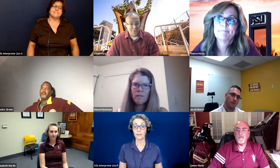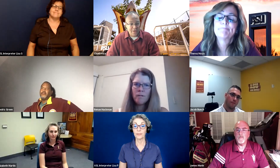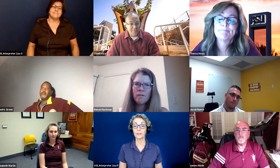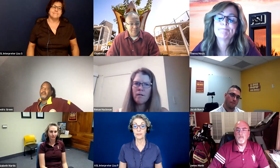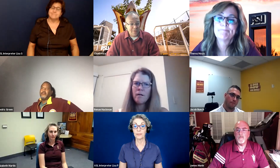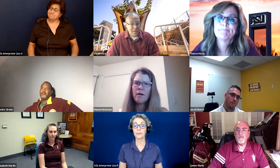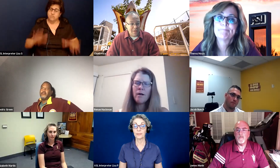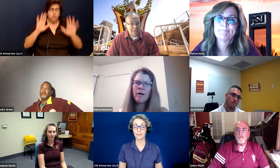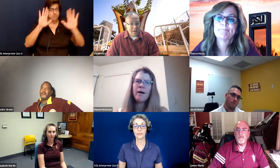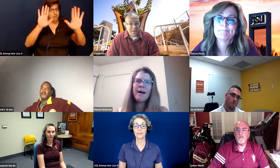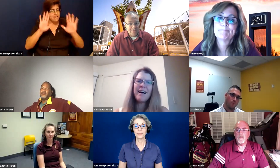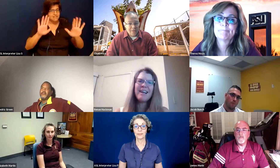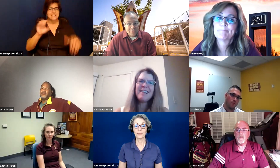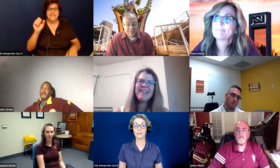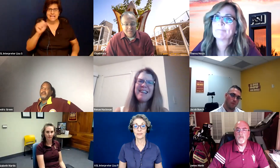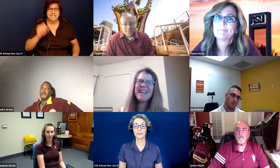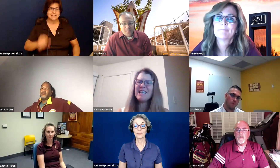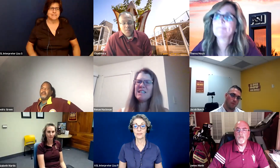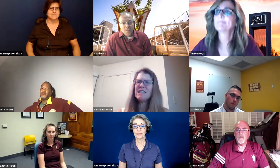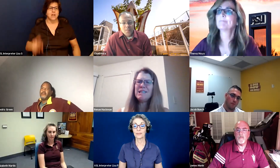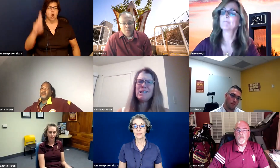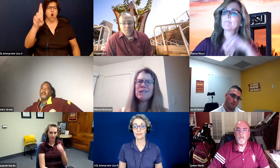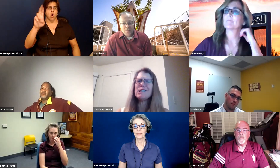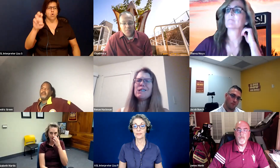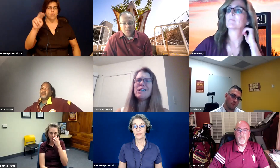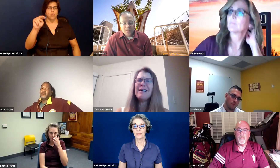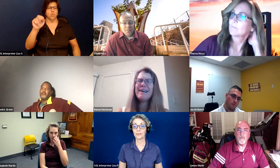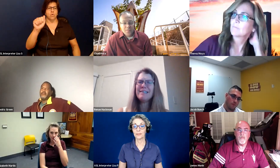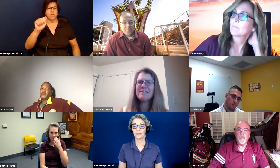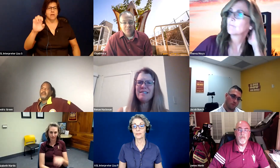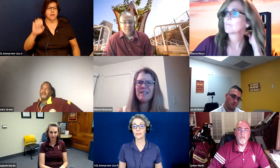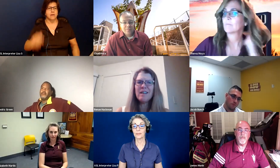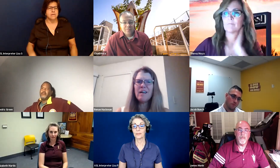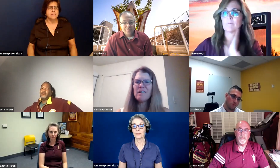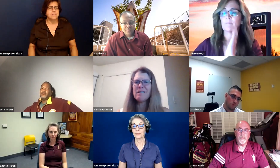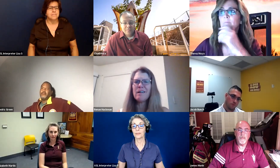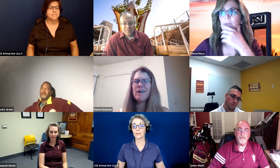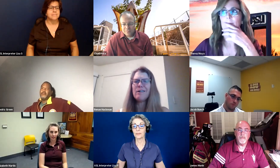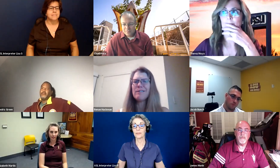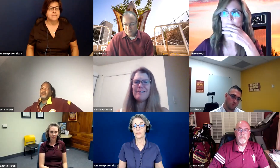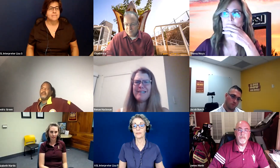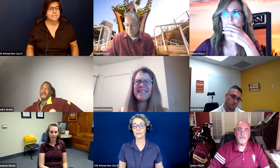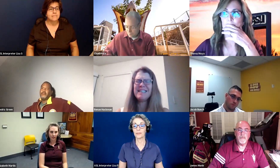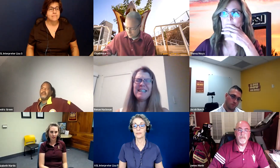[Chad] Great. Is a good idea to take care of more